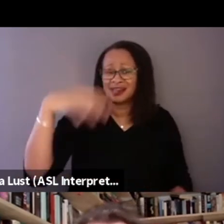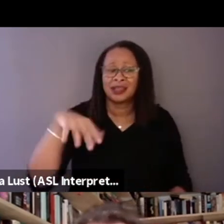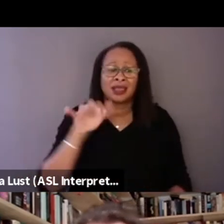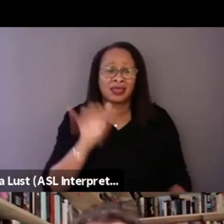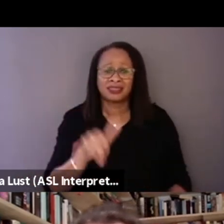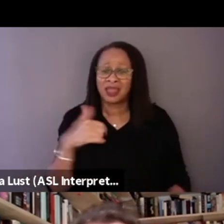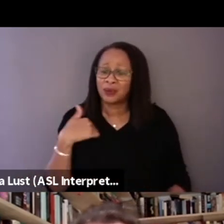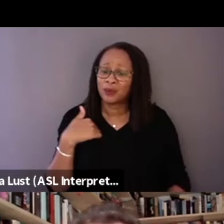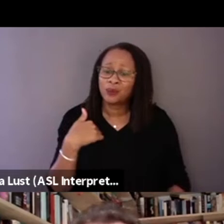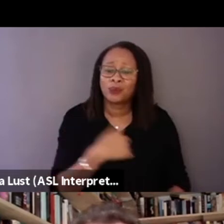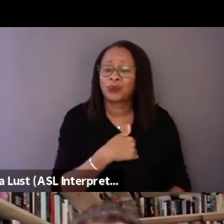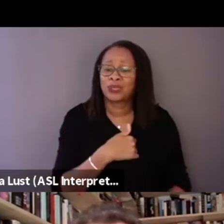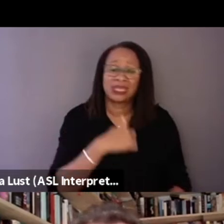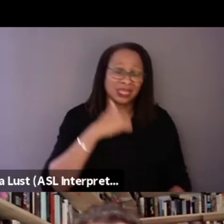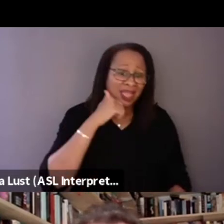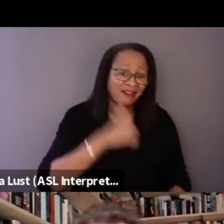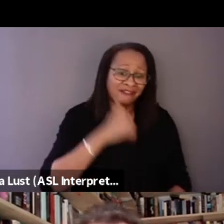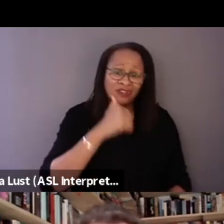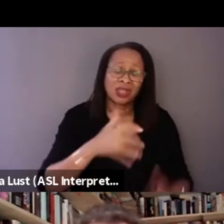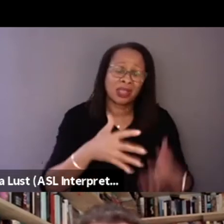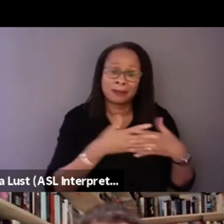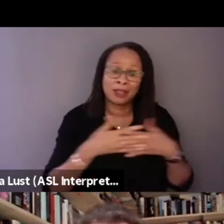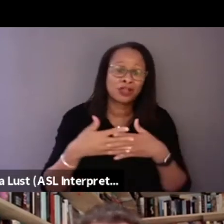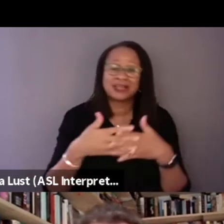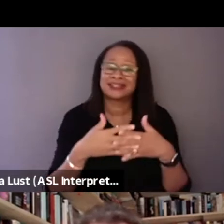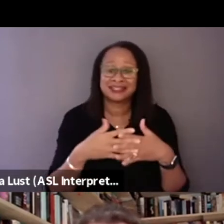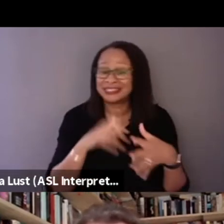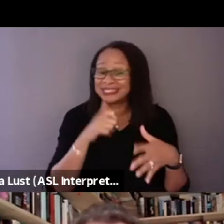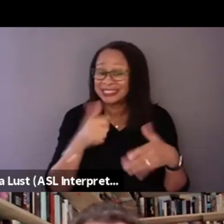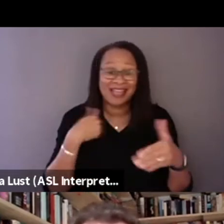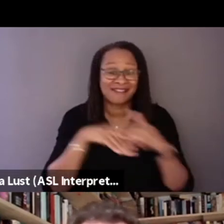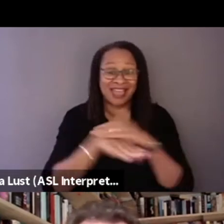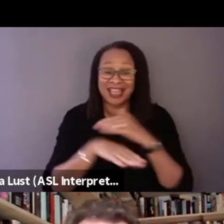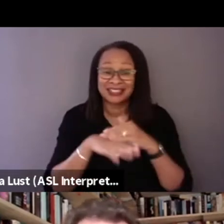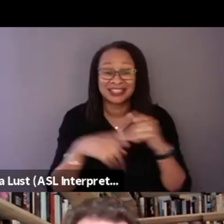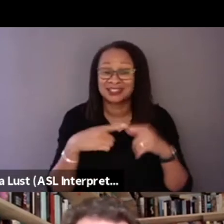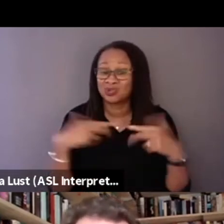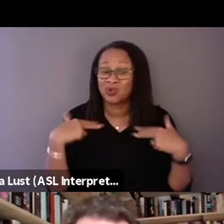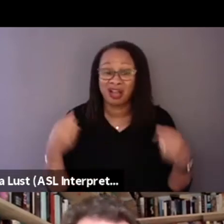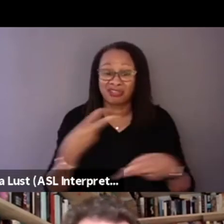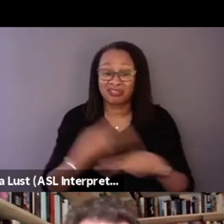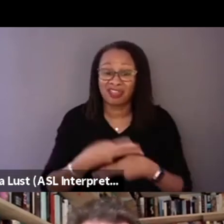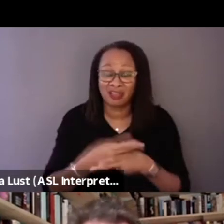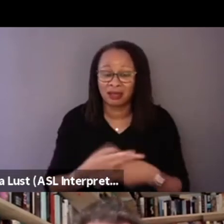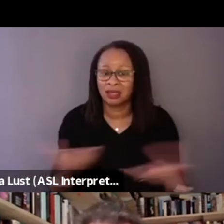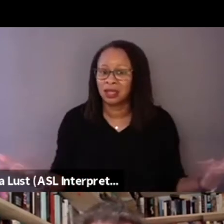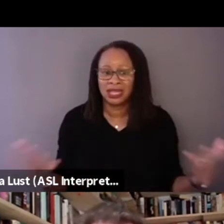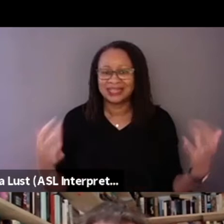every American does not have access to healthcare. It is completely insane.